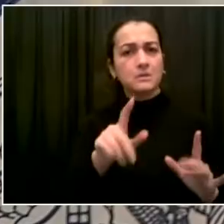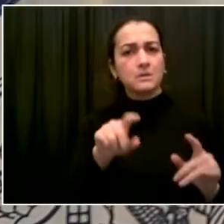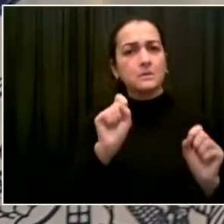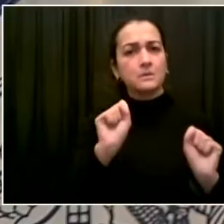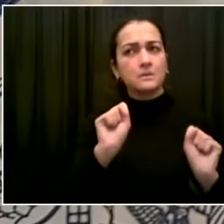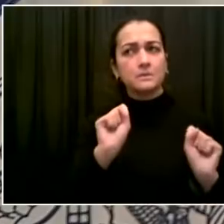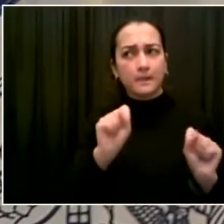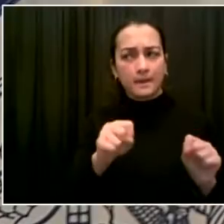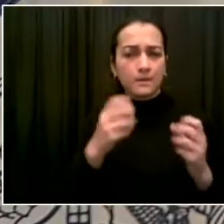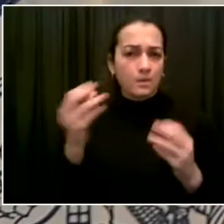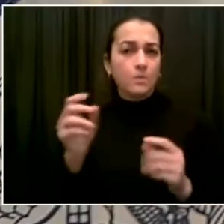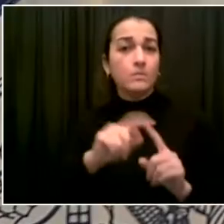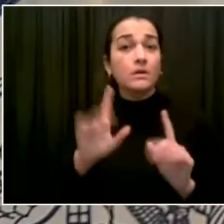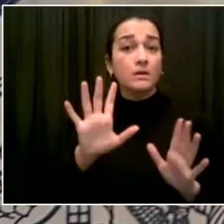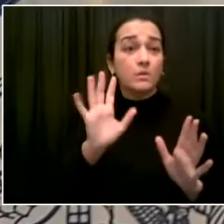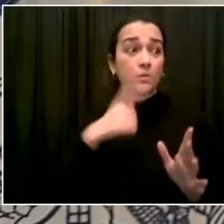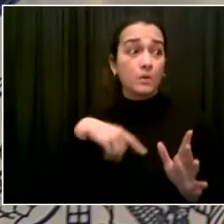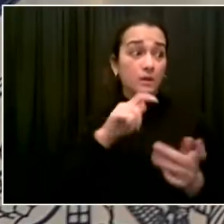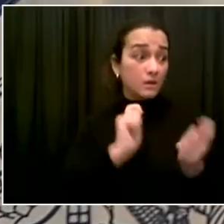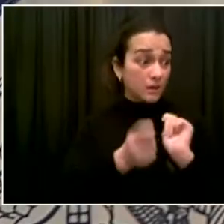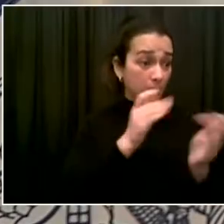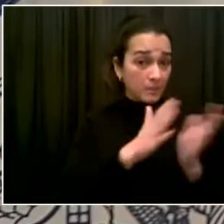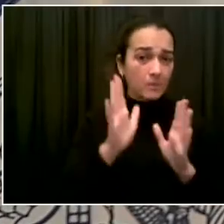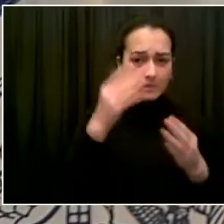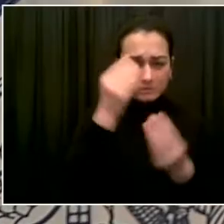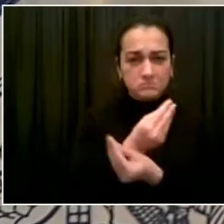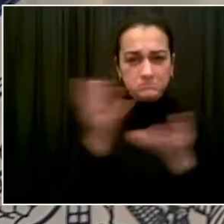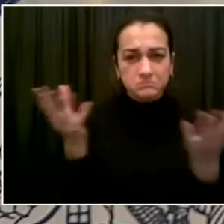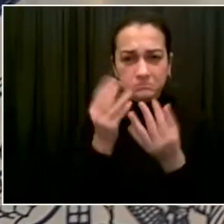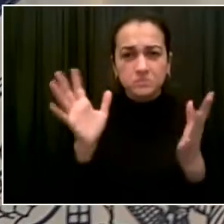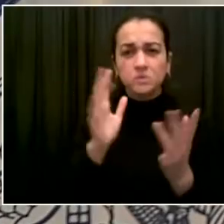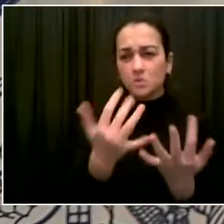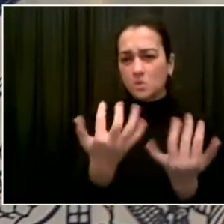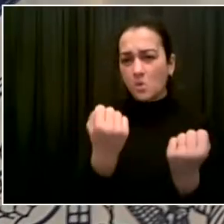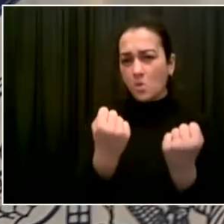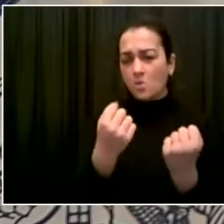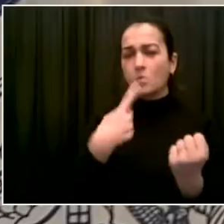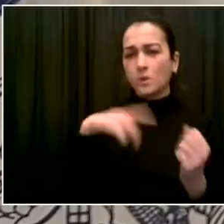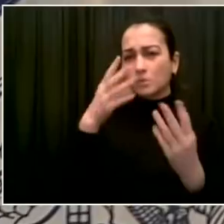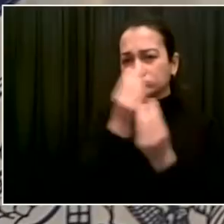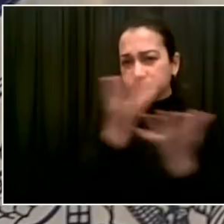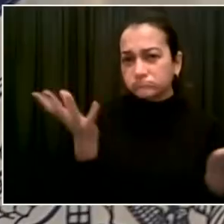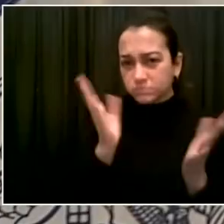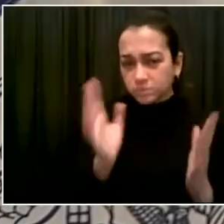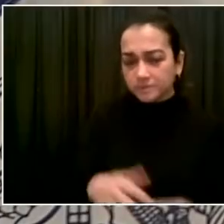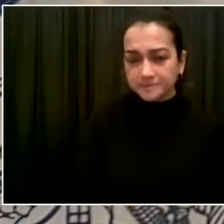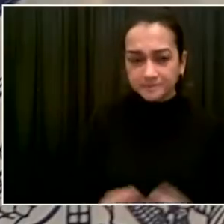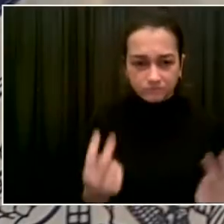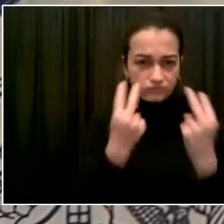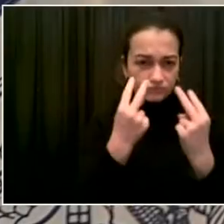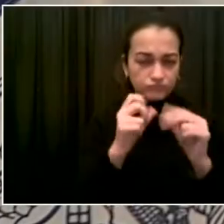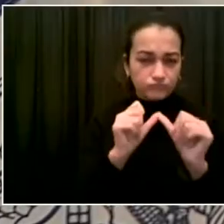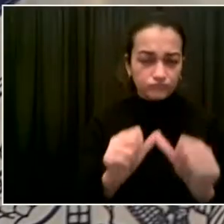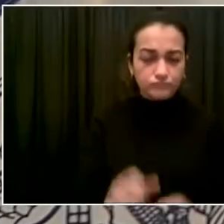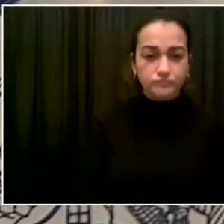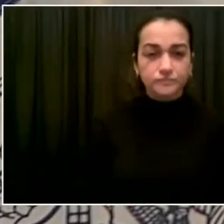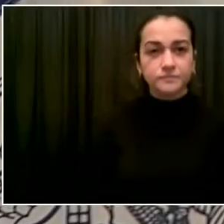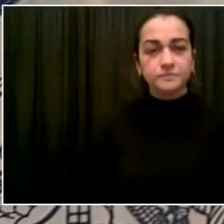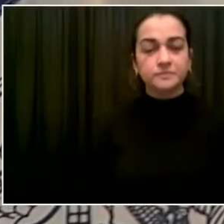PLAINNNOG N BEING THERE, IF WE HAVE TO MODIFY THOSE PLANS WE ARE